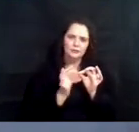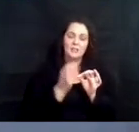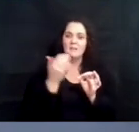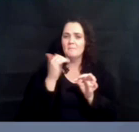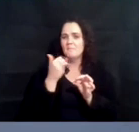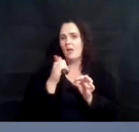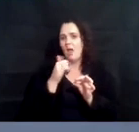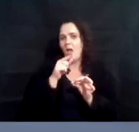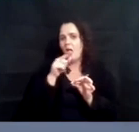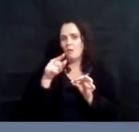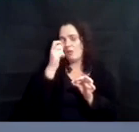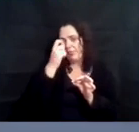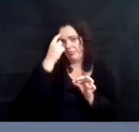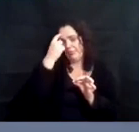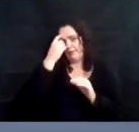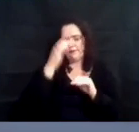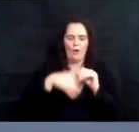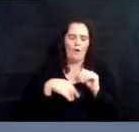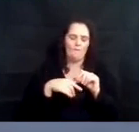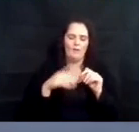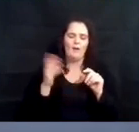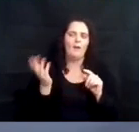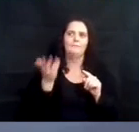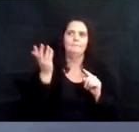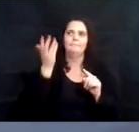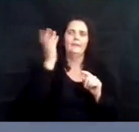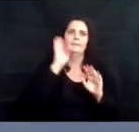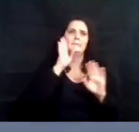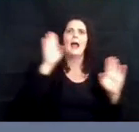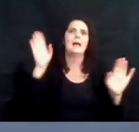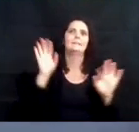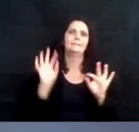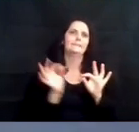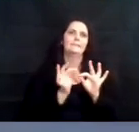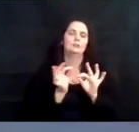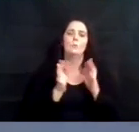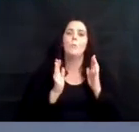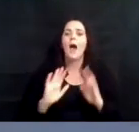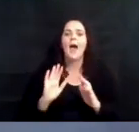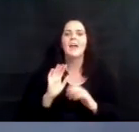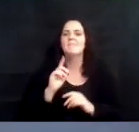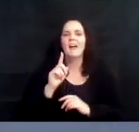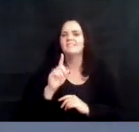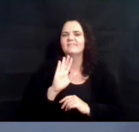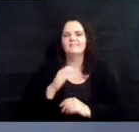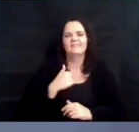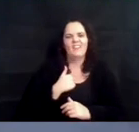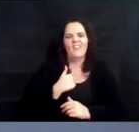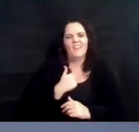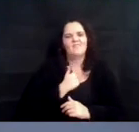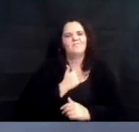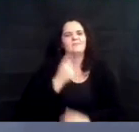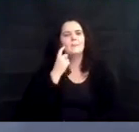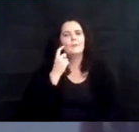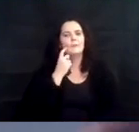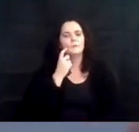really elaborate kinds of joints here. We are going to do one simple stitch though and we're going to keep it loose. You don't want the stitch to be too tight